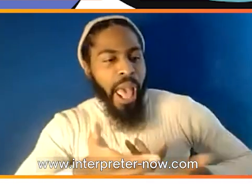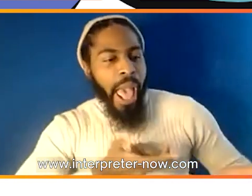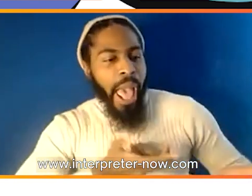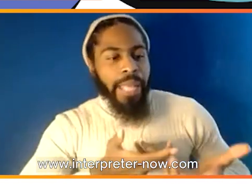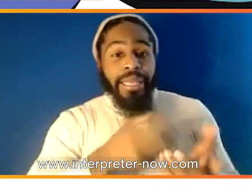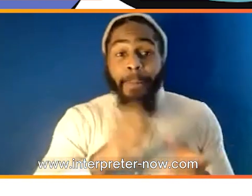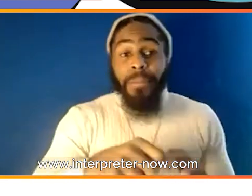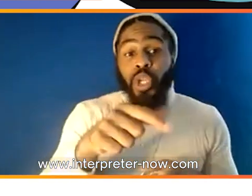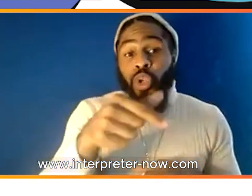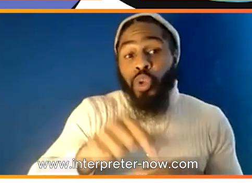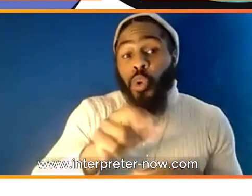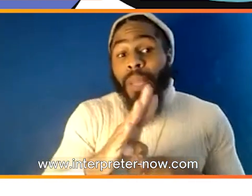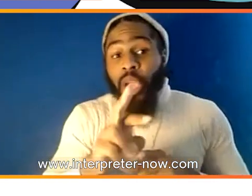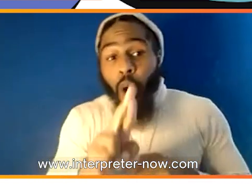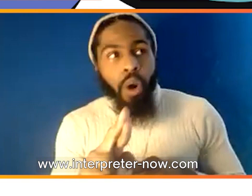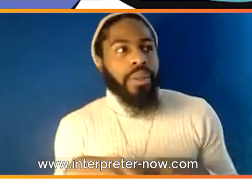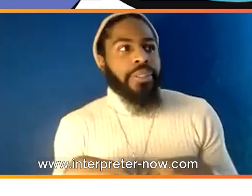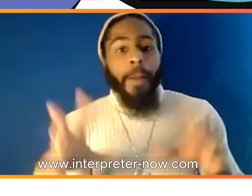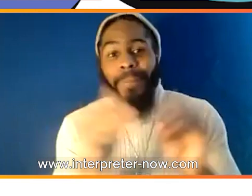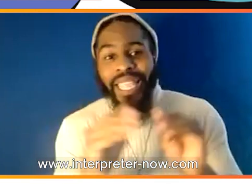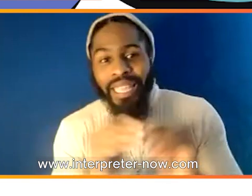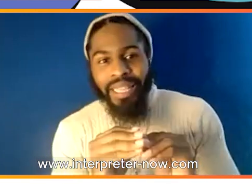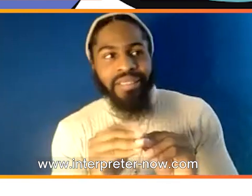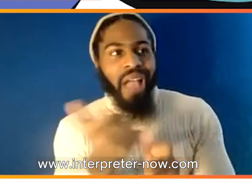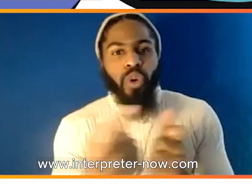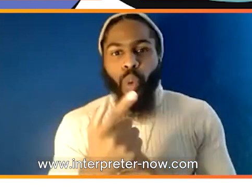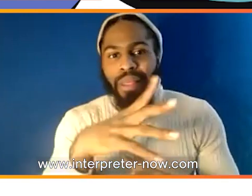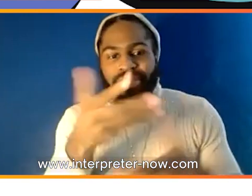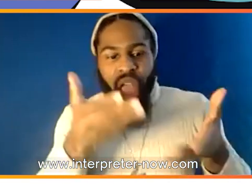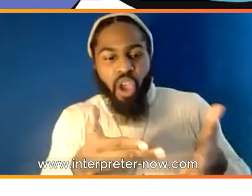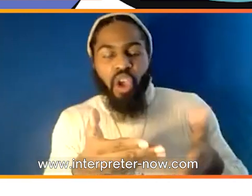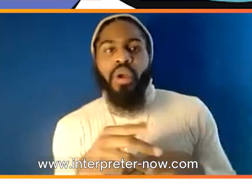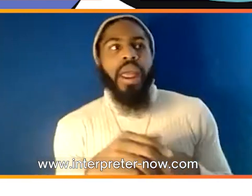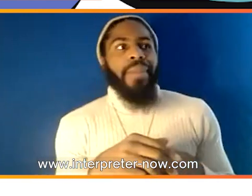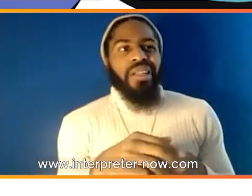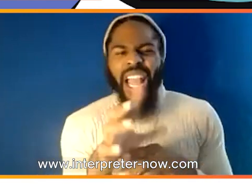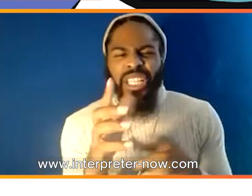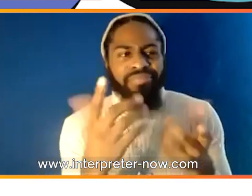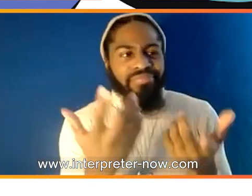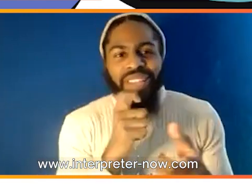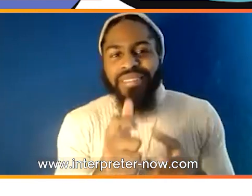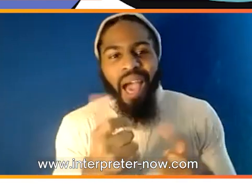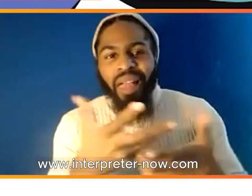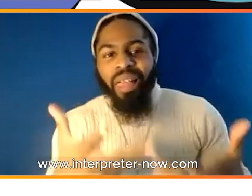QBRs, all-hands meetings. Again, you'll get a small chunk of time, maybe you get five